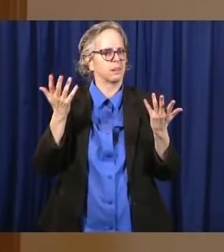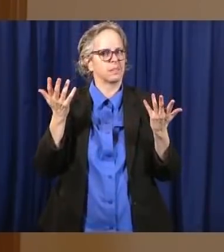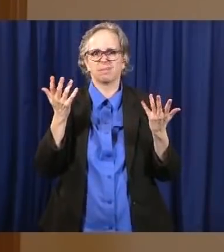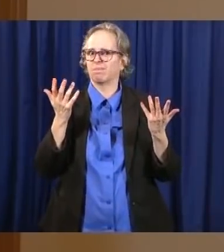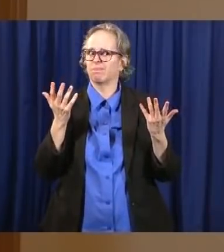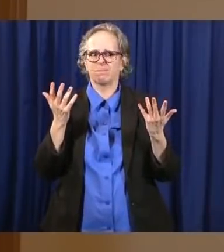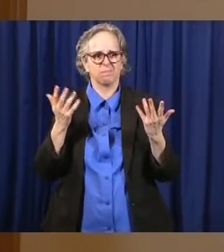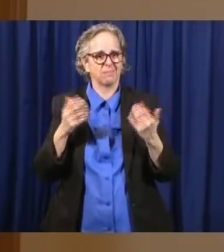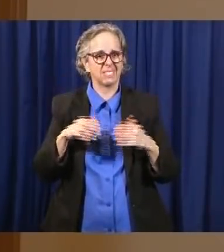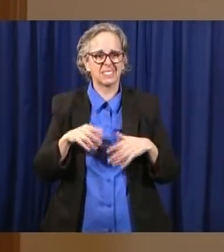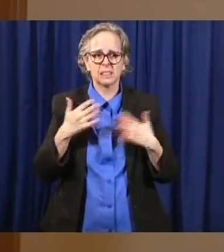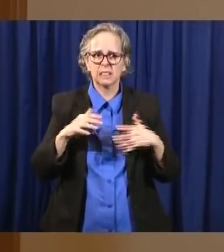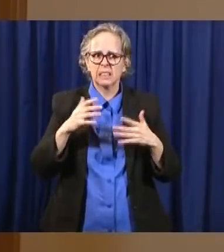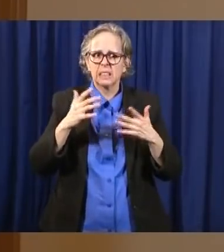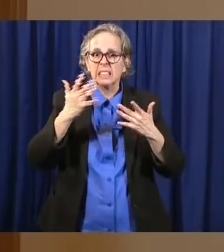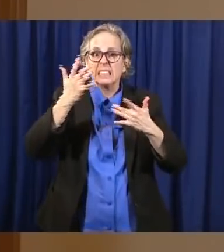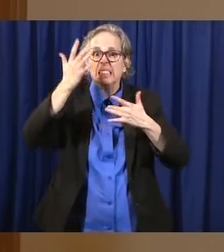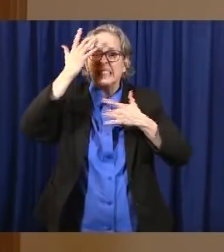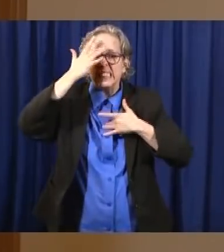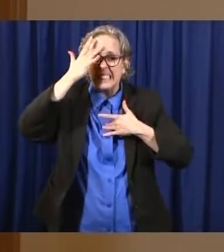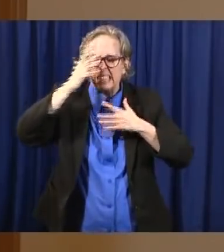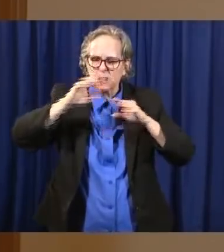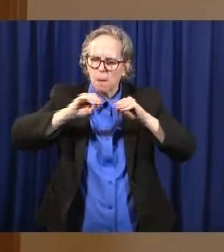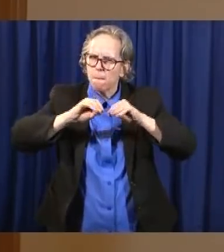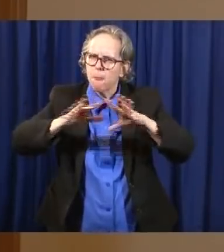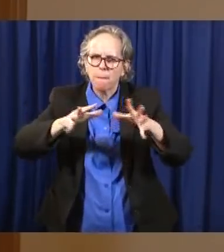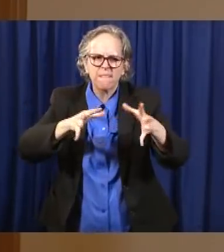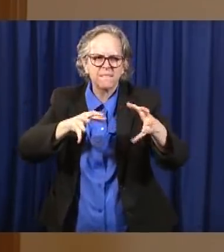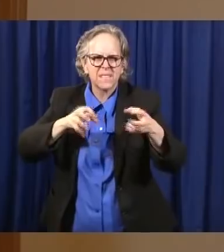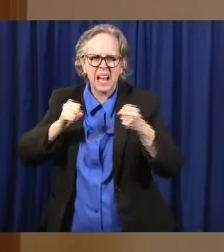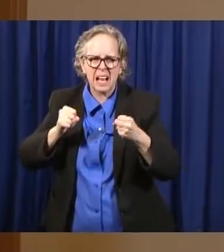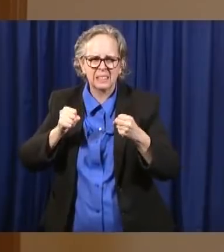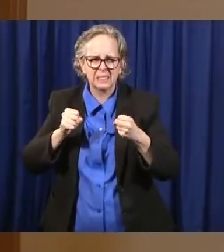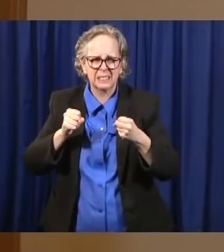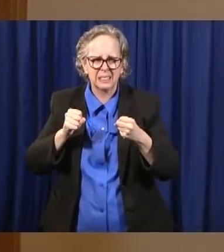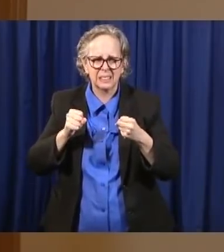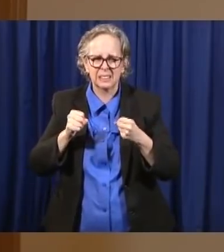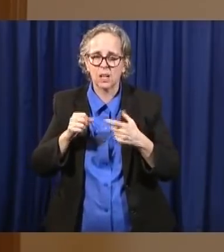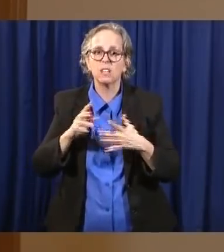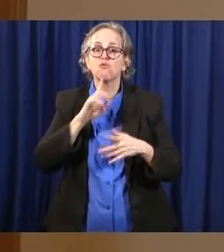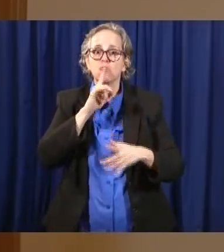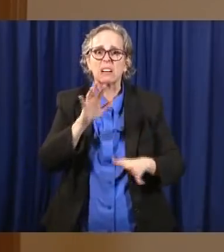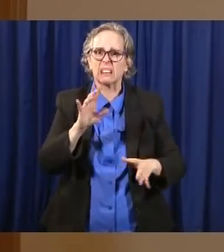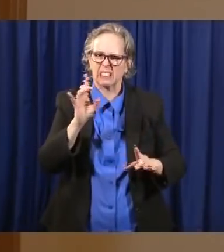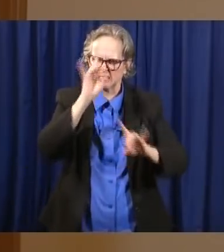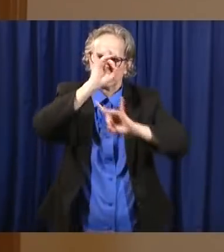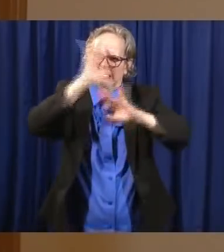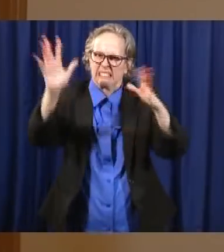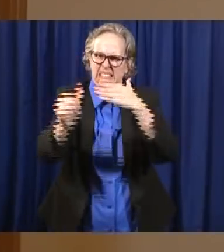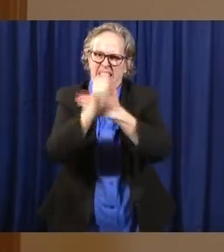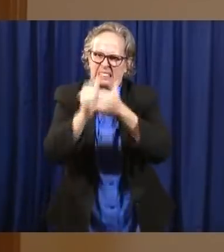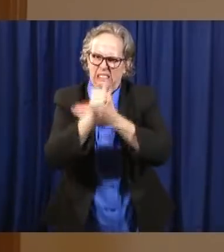FLAREUPS IN DIFFERENT PARTS OF OUR STATES AT DIFFERENT TIMES. WE HAVE TO HAVE THESE MEASURES ACROSS THE STATE.